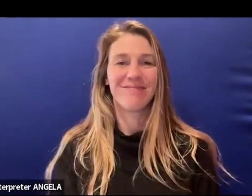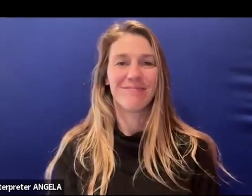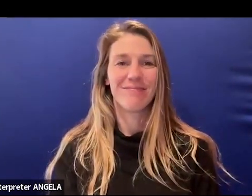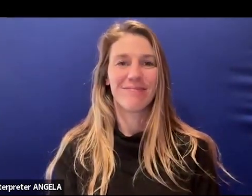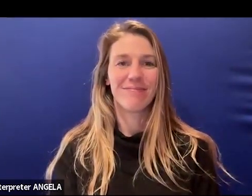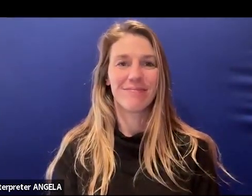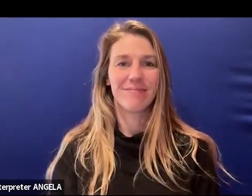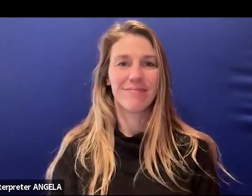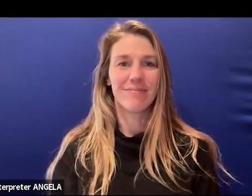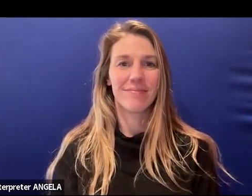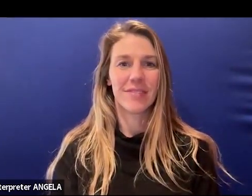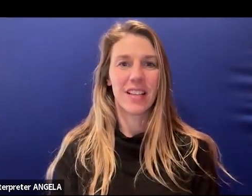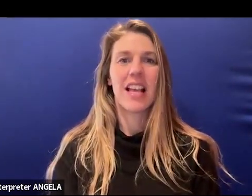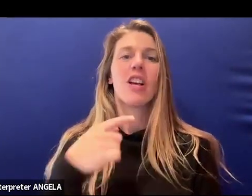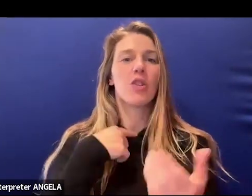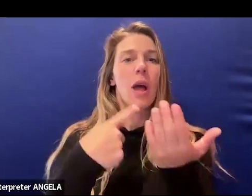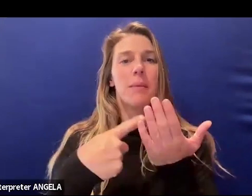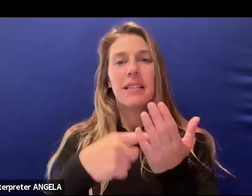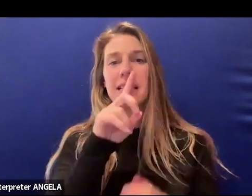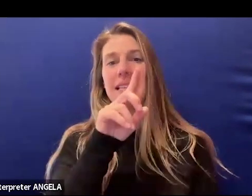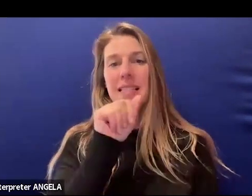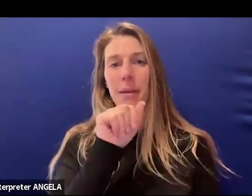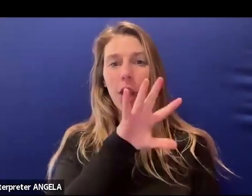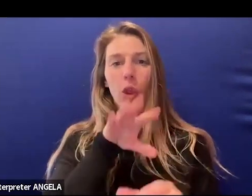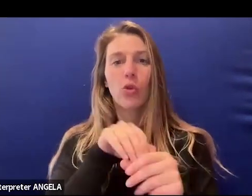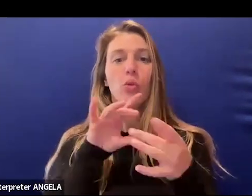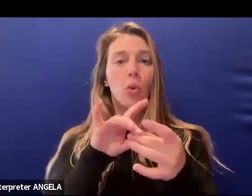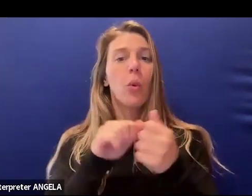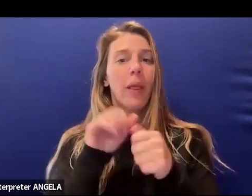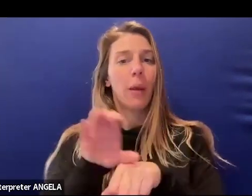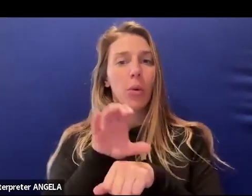Excellent. I'm going to talk a little bit about disability inclusion in computer science.